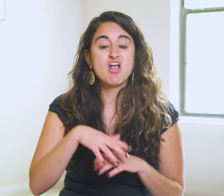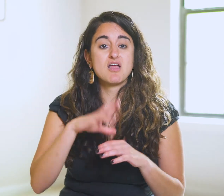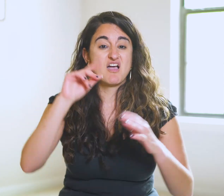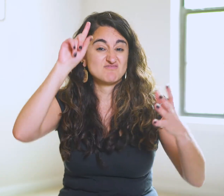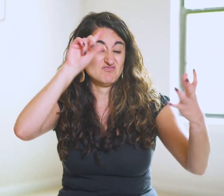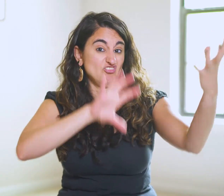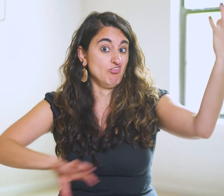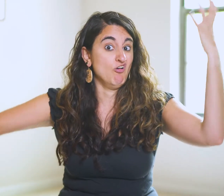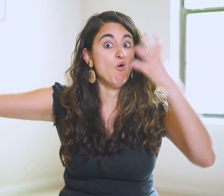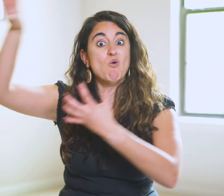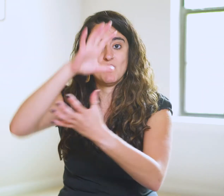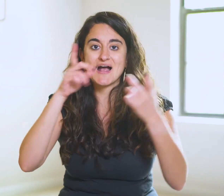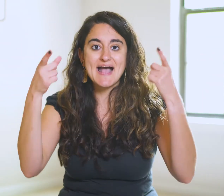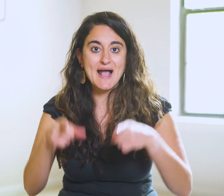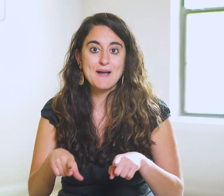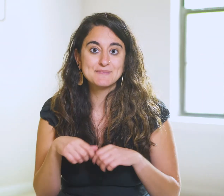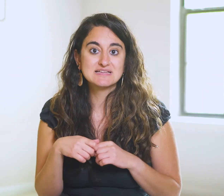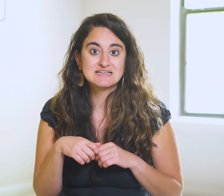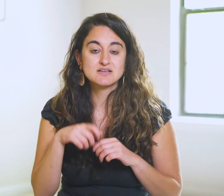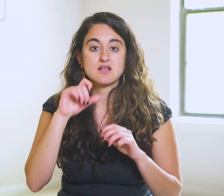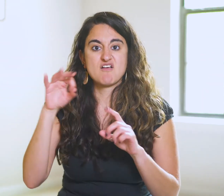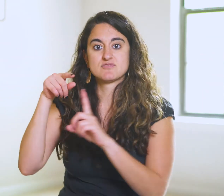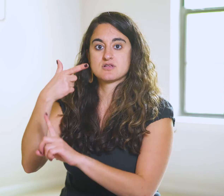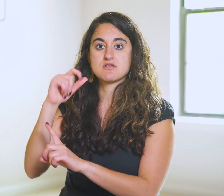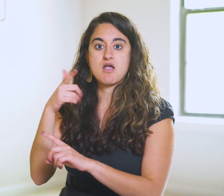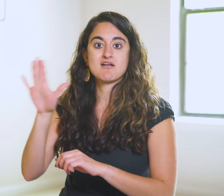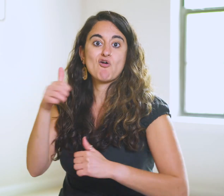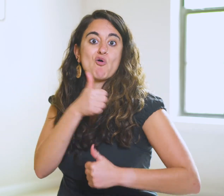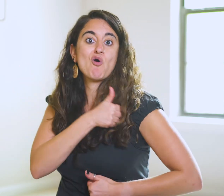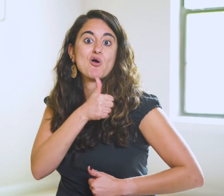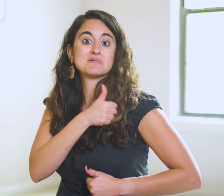pestilence, and mass confusion causing the people of Gog’s army